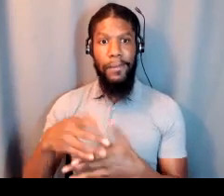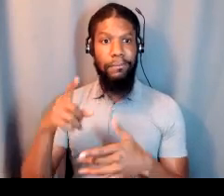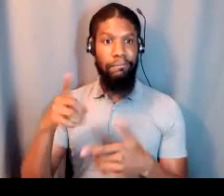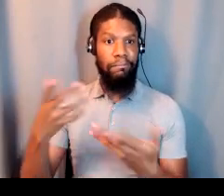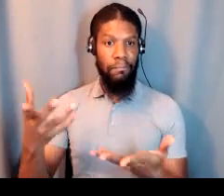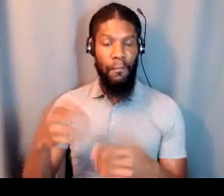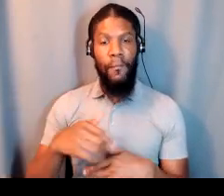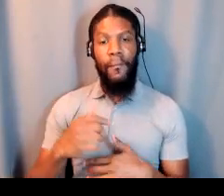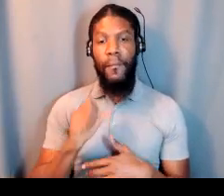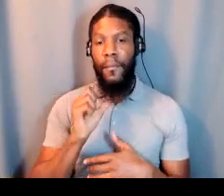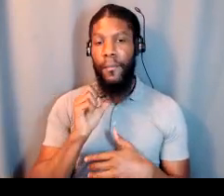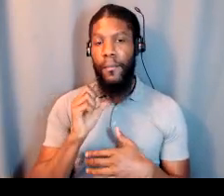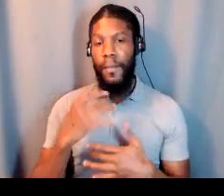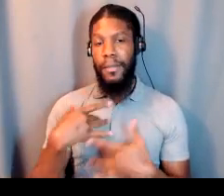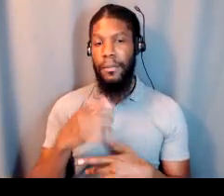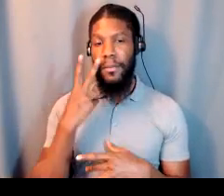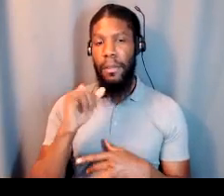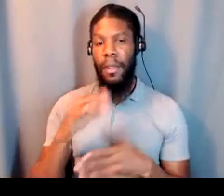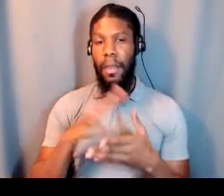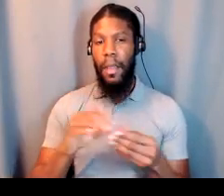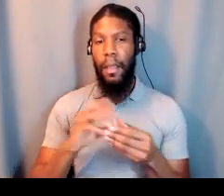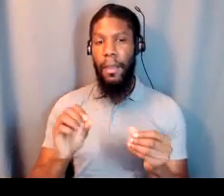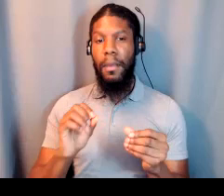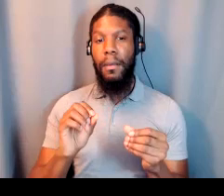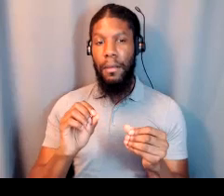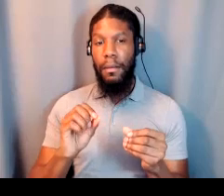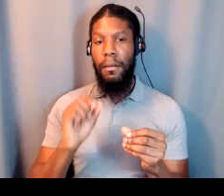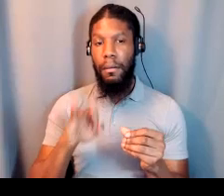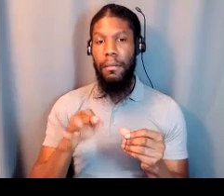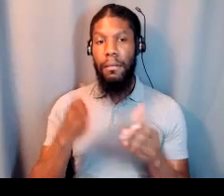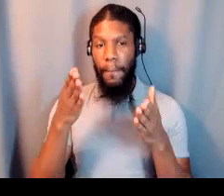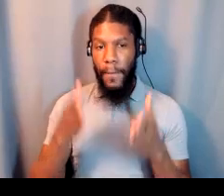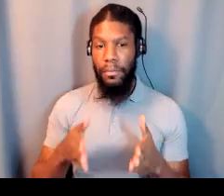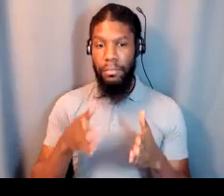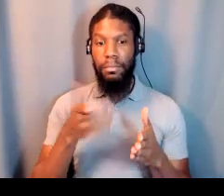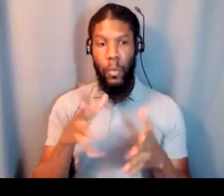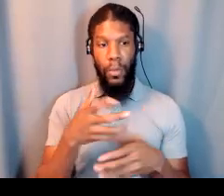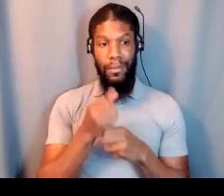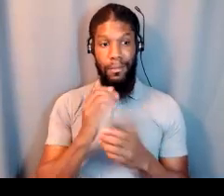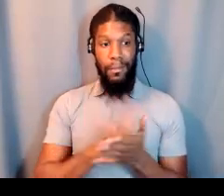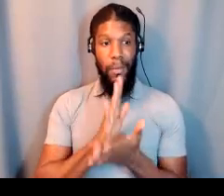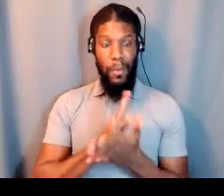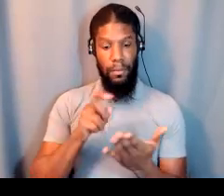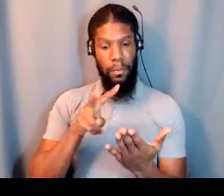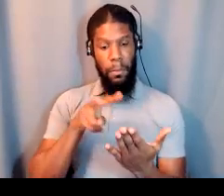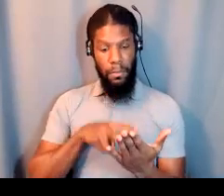when the consultant has either taken the class the paper is for or has worked with a paper like it previously. That is, the consultant already knows